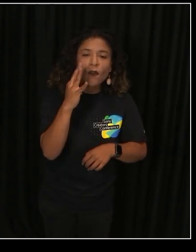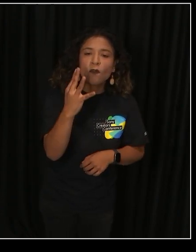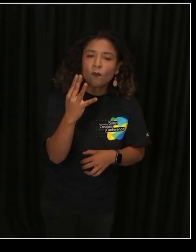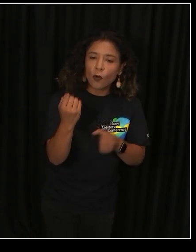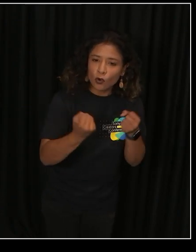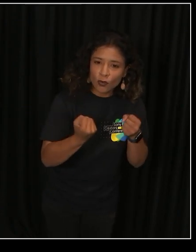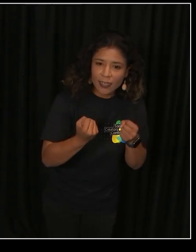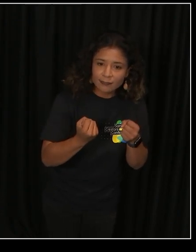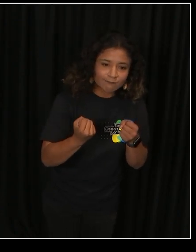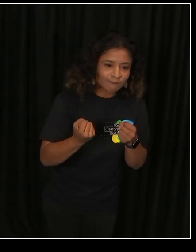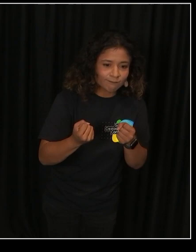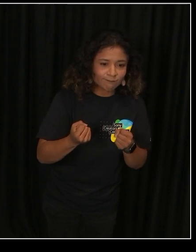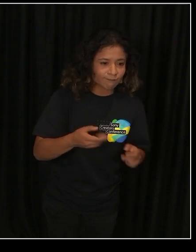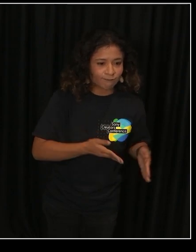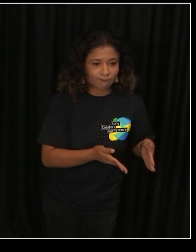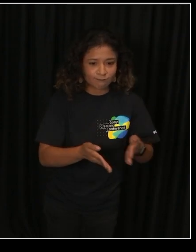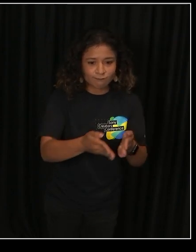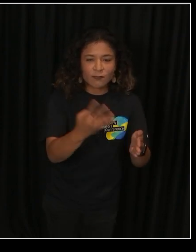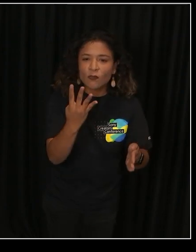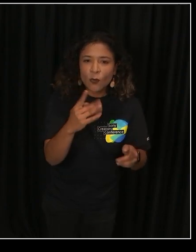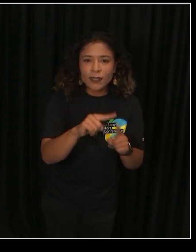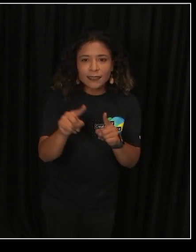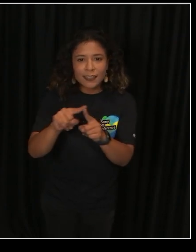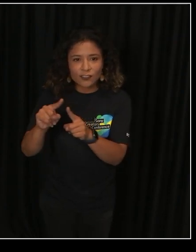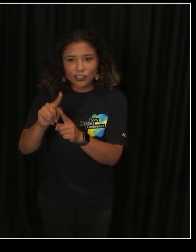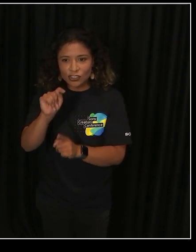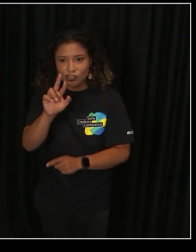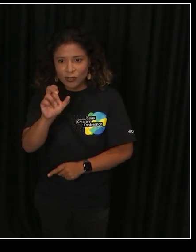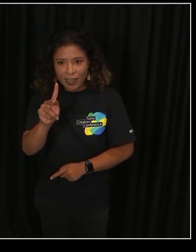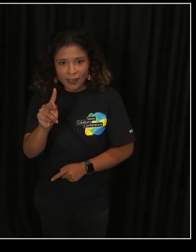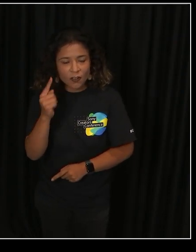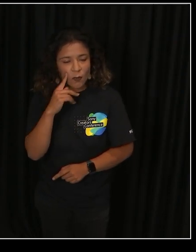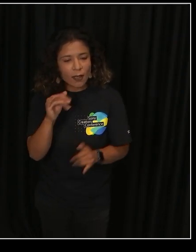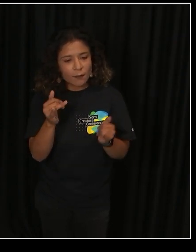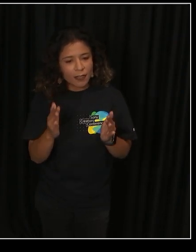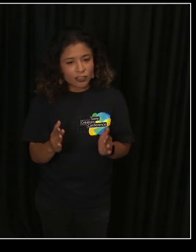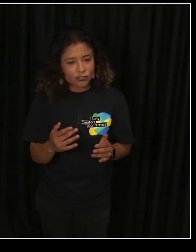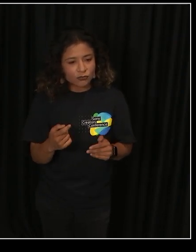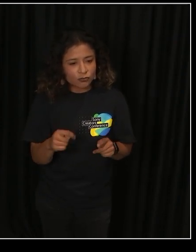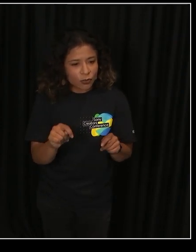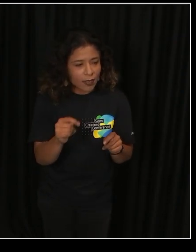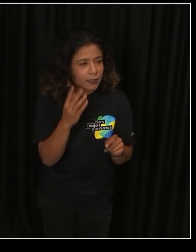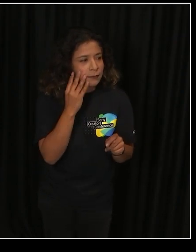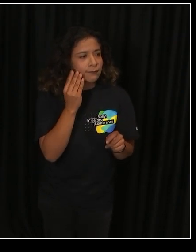four separate configurations for players to try and get the experience of racing against.